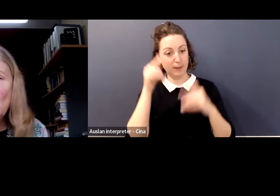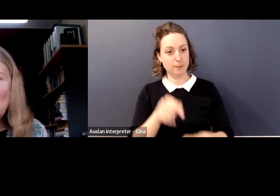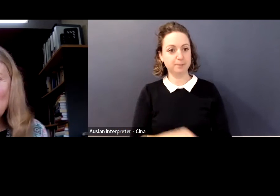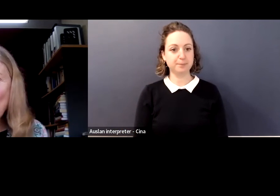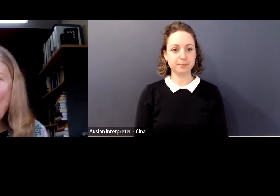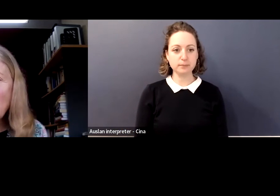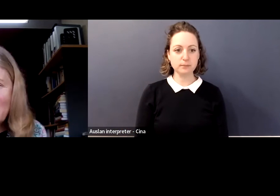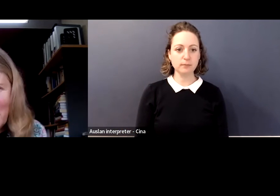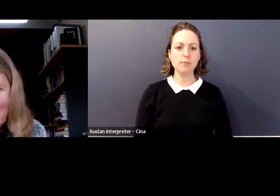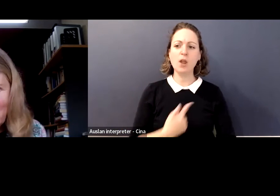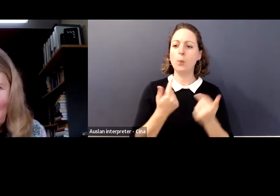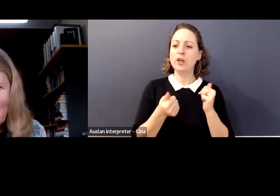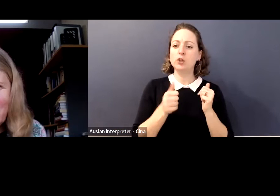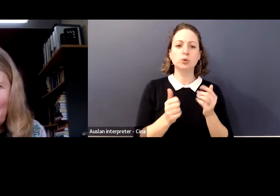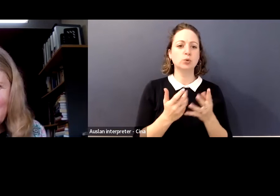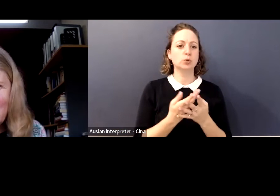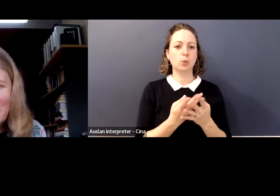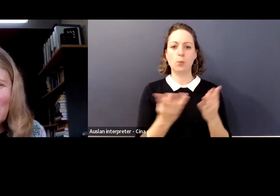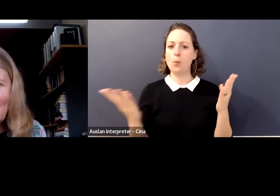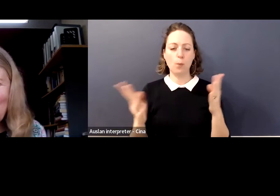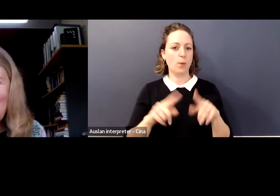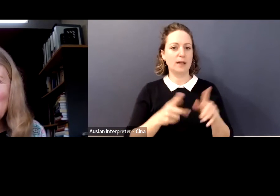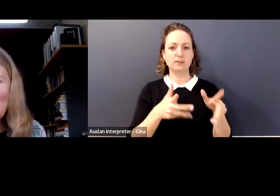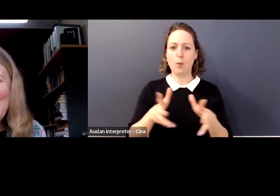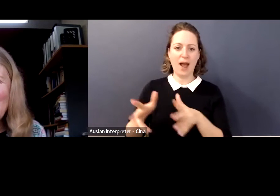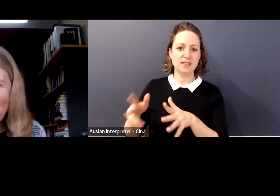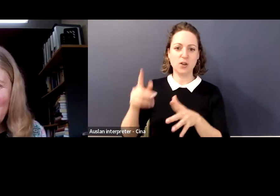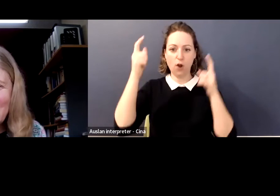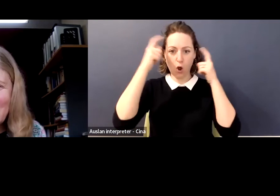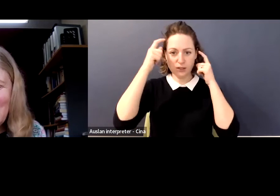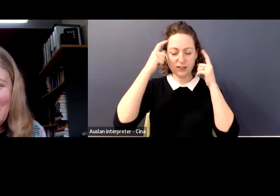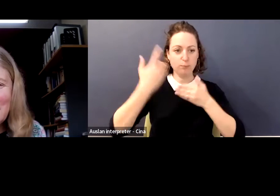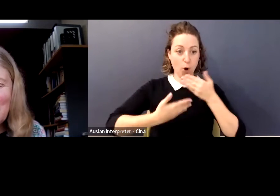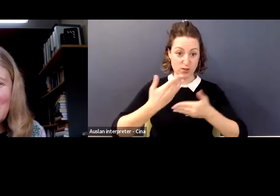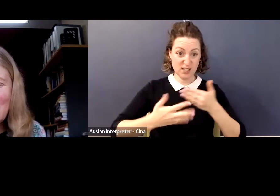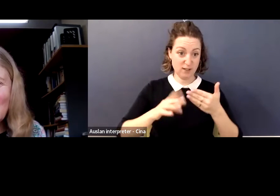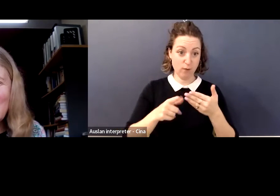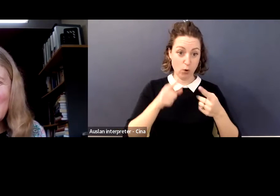We use a wide range of cognitive processes when we are doing any of these key academic skills,